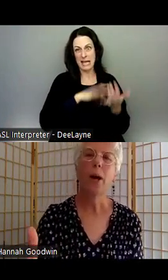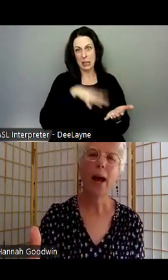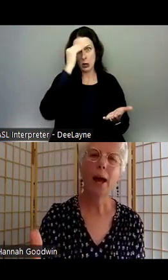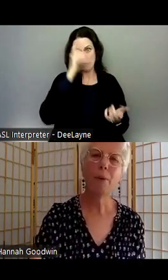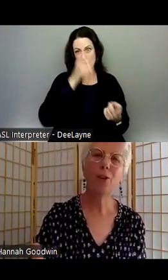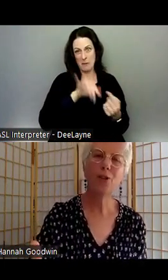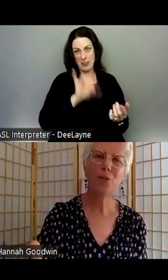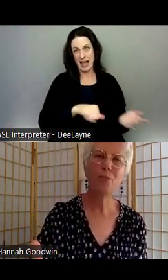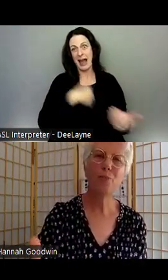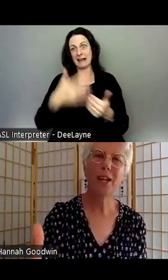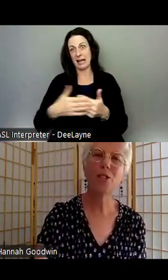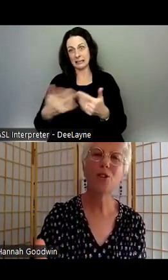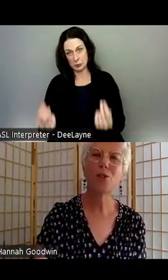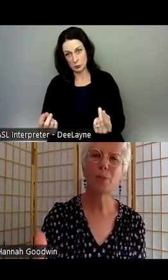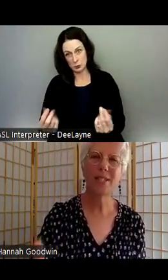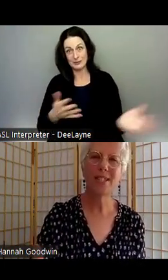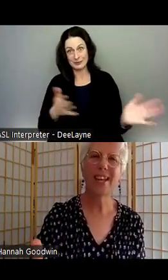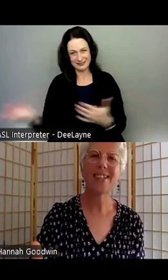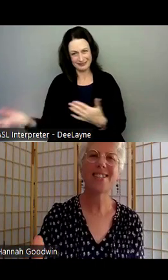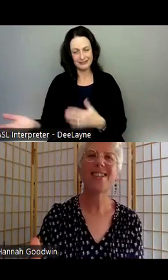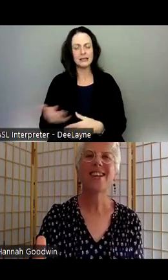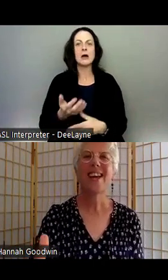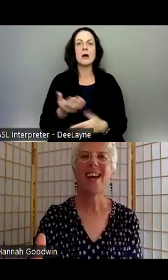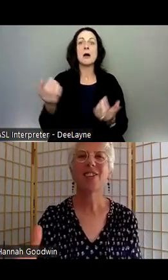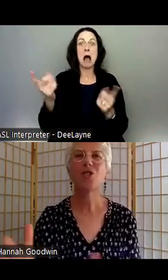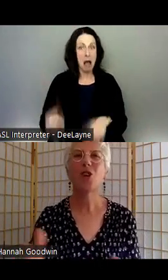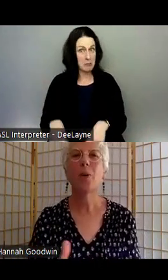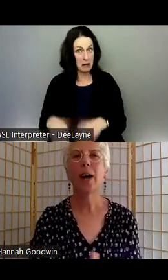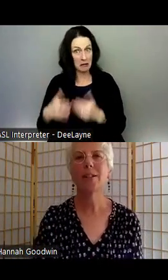what happened because of those mistakes and so on.